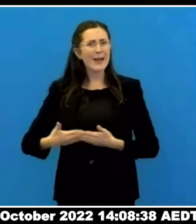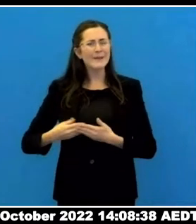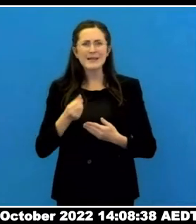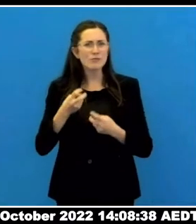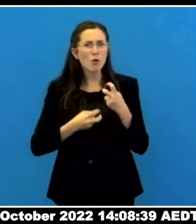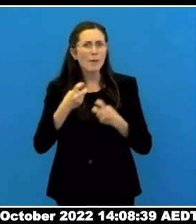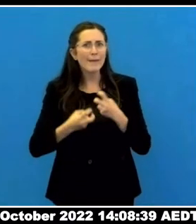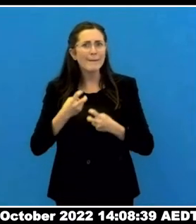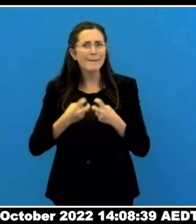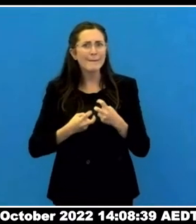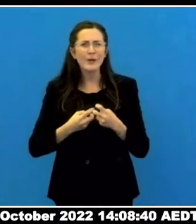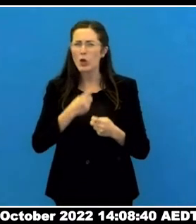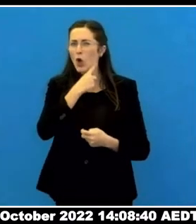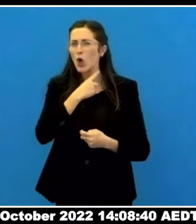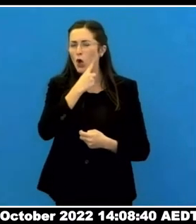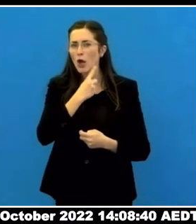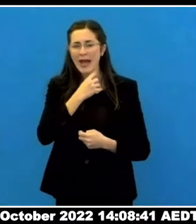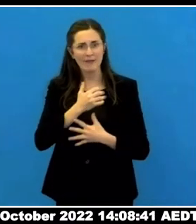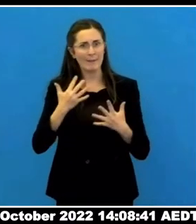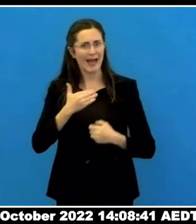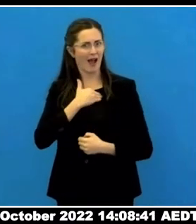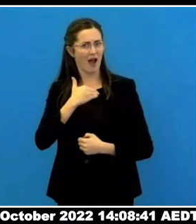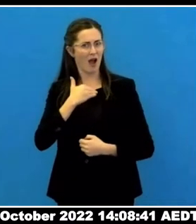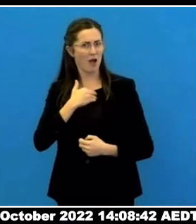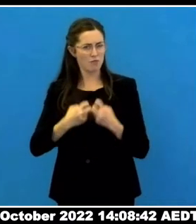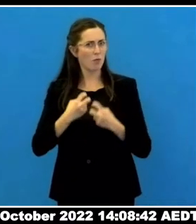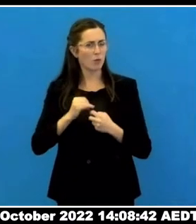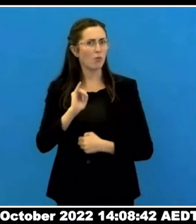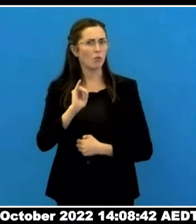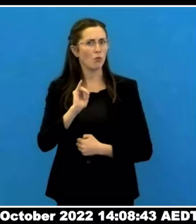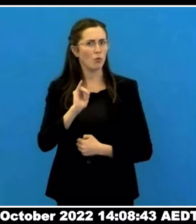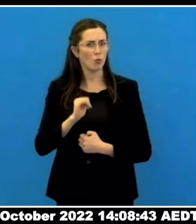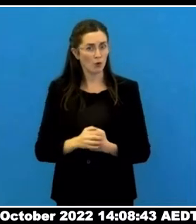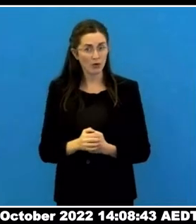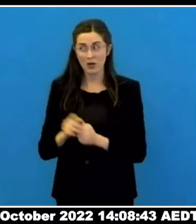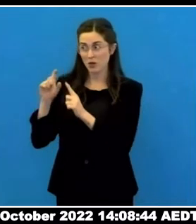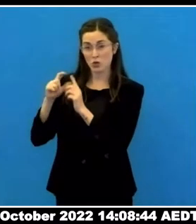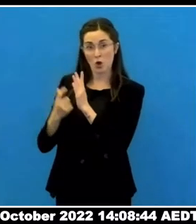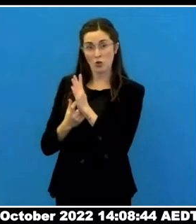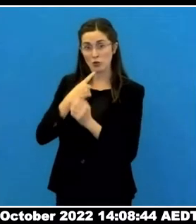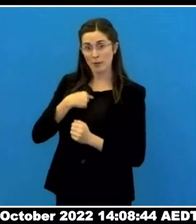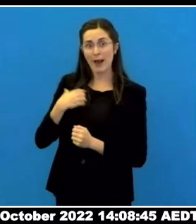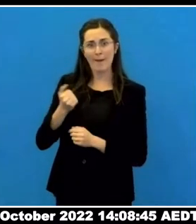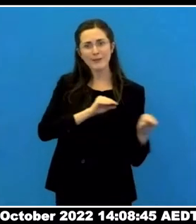and that she had major heart problems. They told me I would have to move to Melbourne